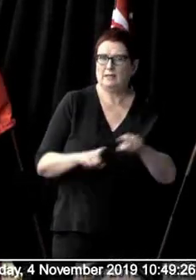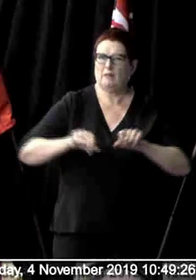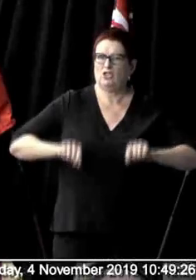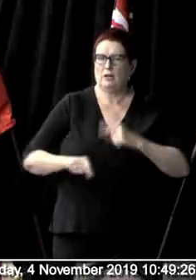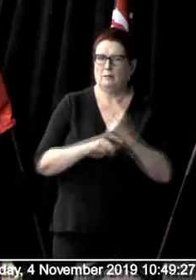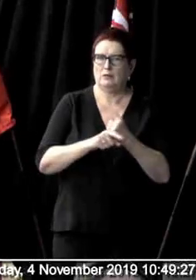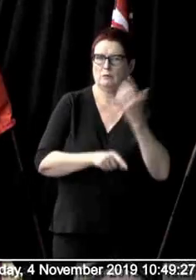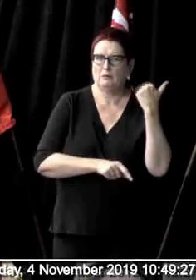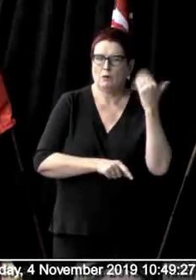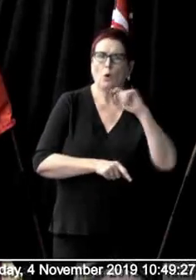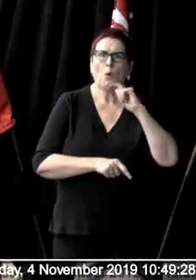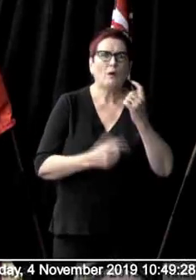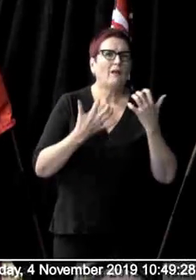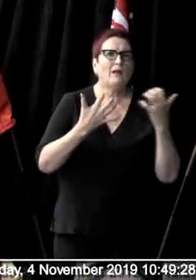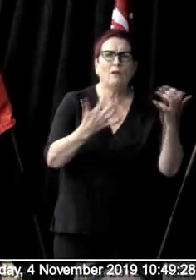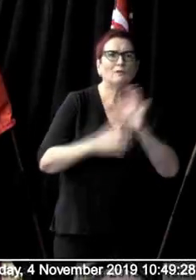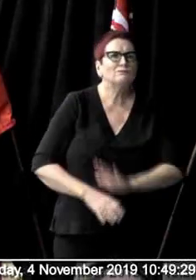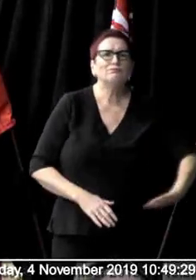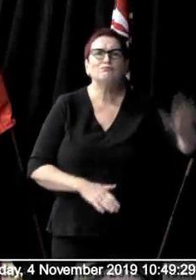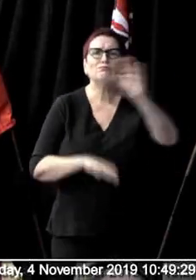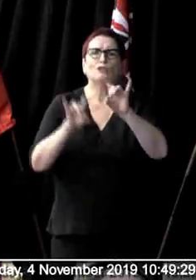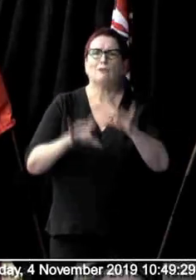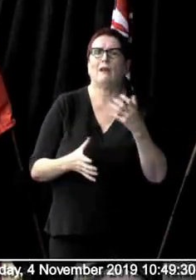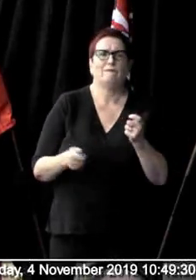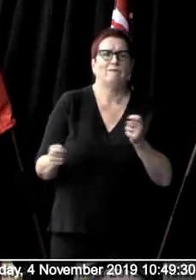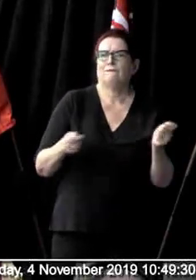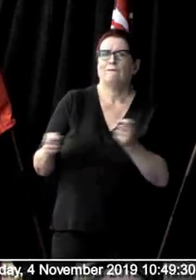hearings in various places across Australia, continuing the public hearing